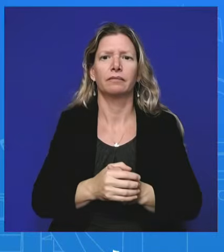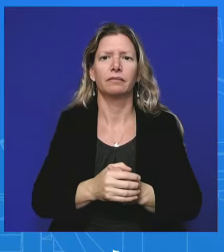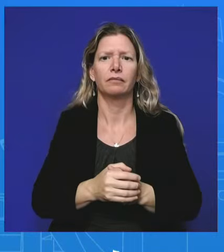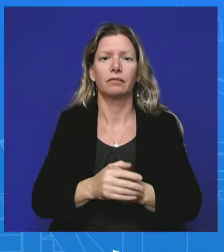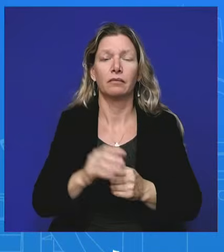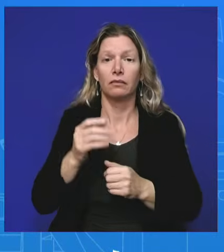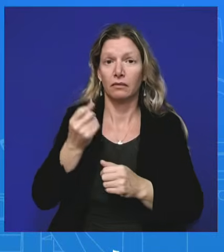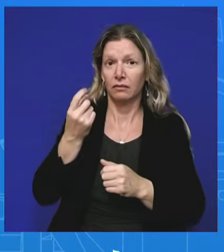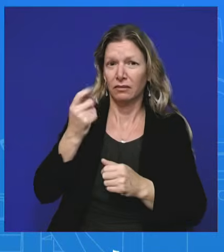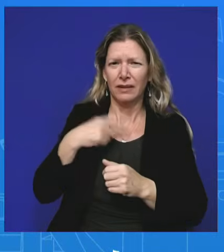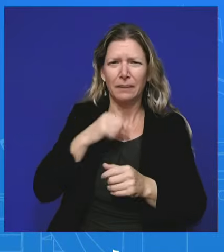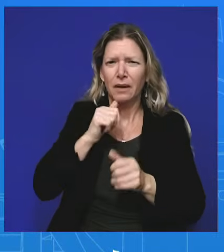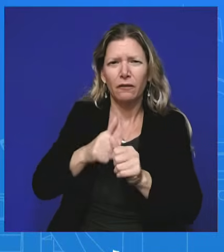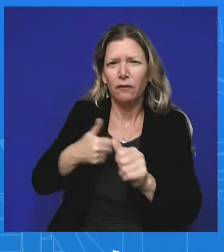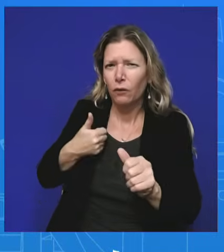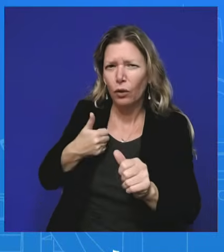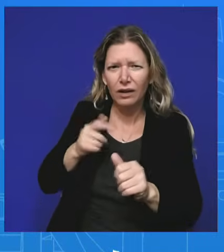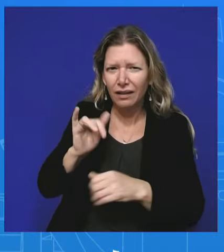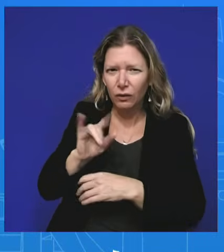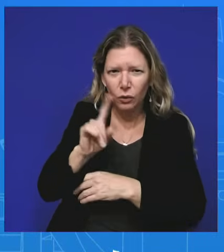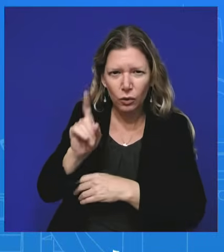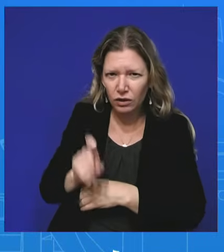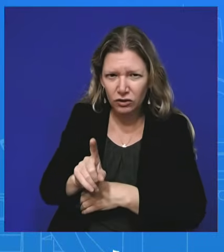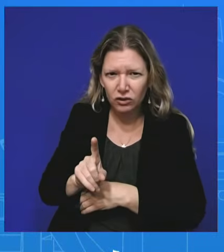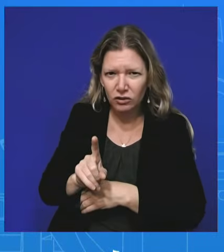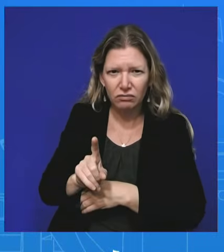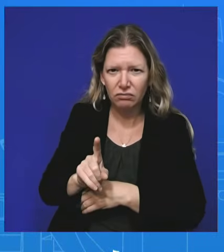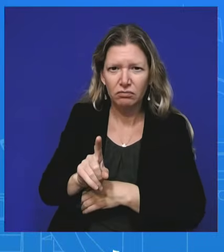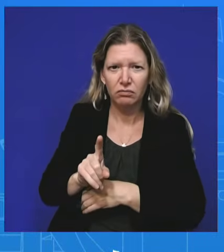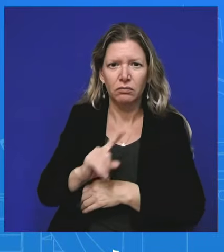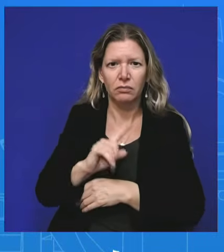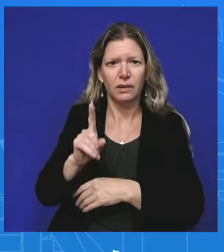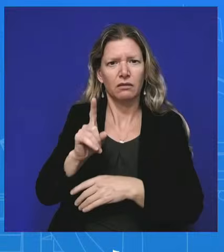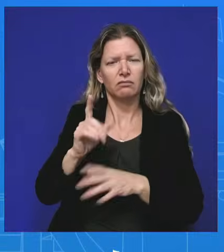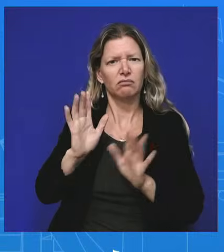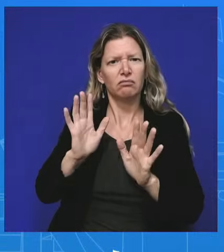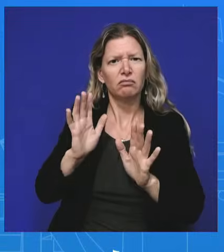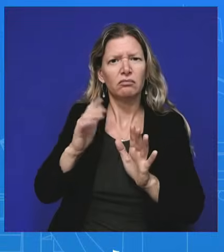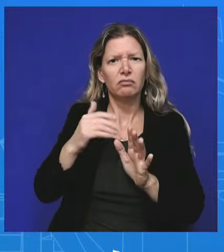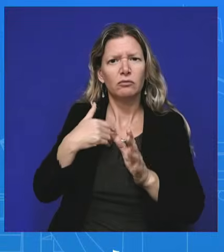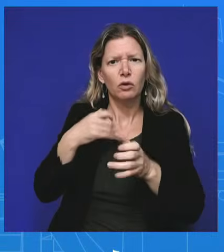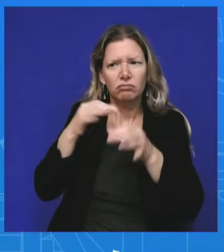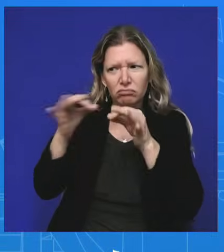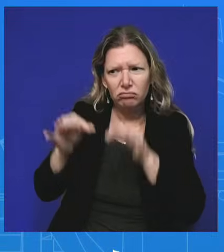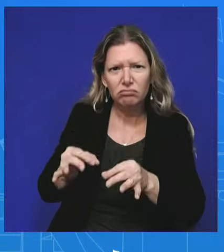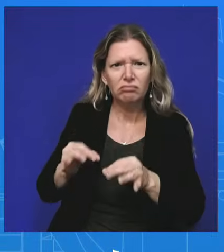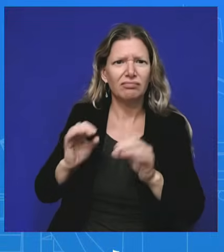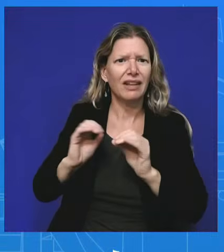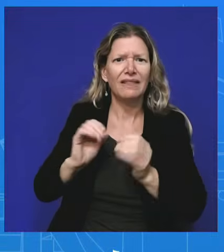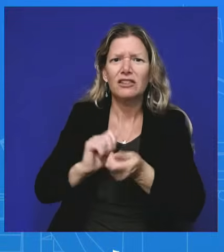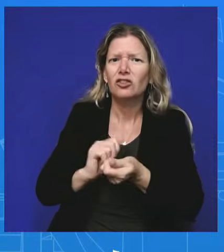I can just tell you that nothing has changed about our view, that we don't support a major ground operation or a large operation in Rafah that would put --